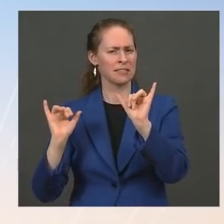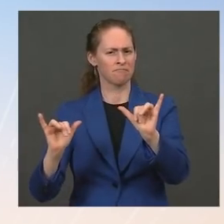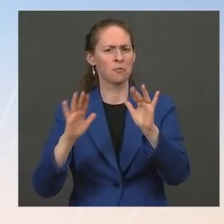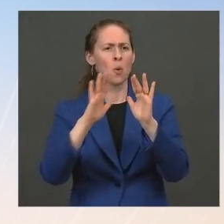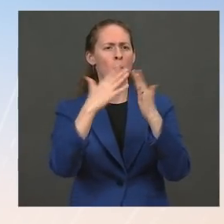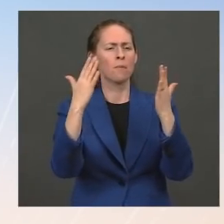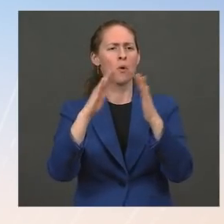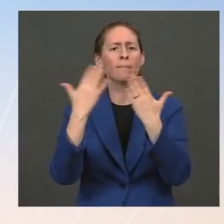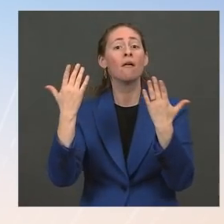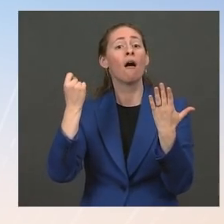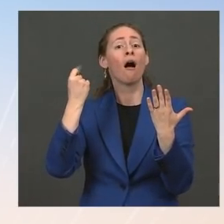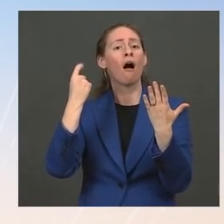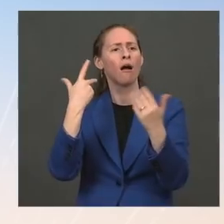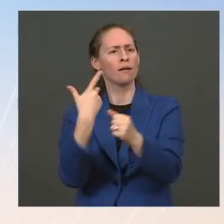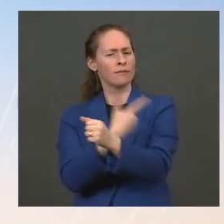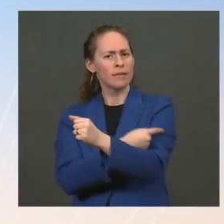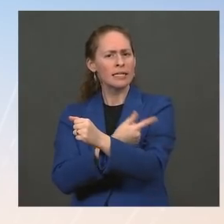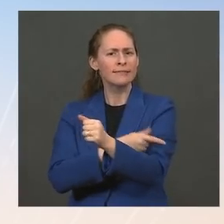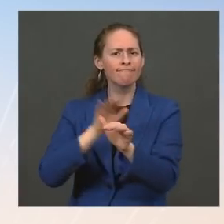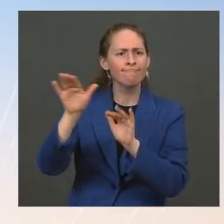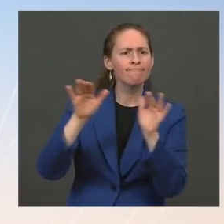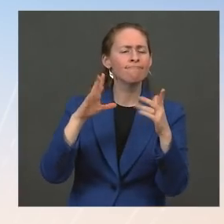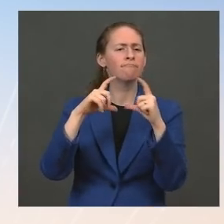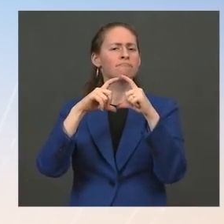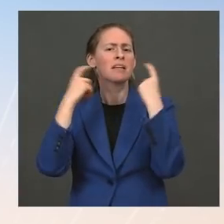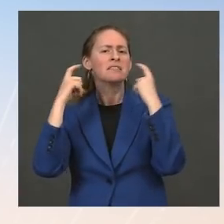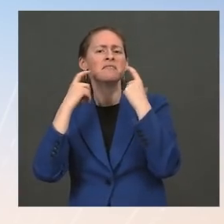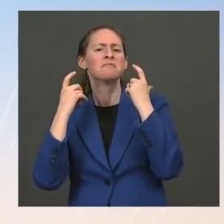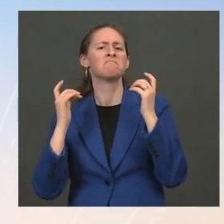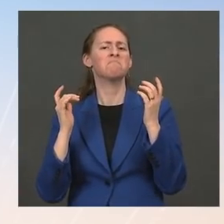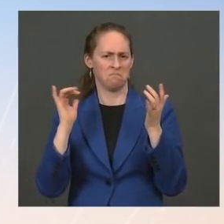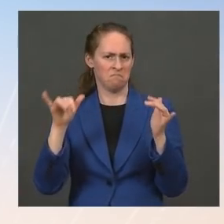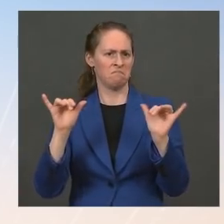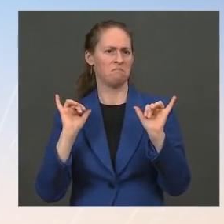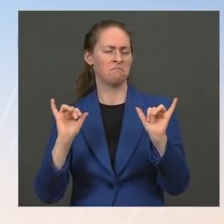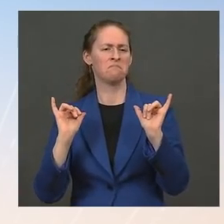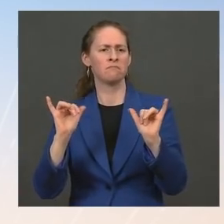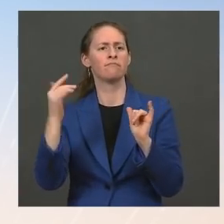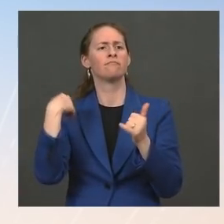of providing an update to the American people on around this time of year anyway,